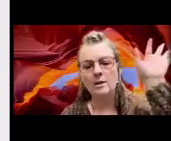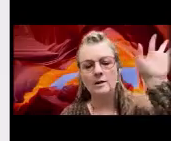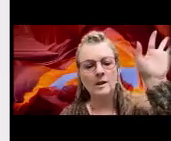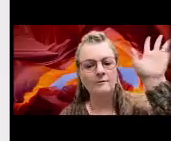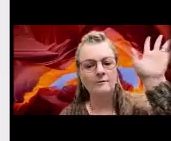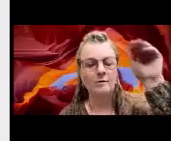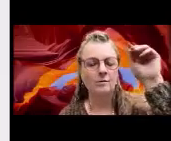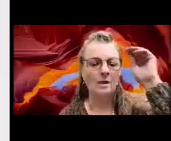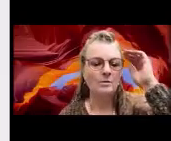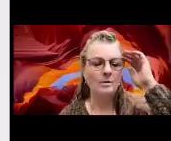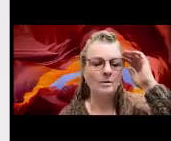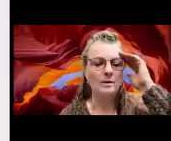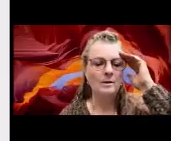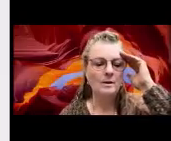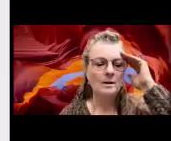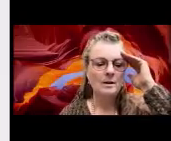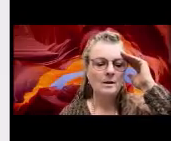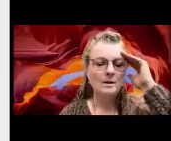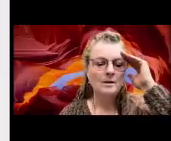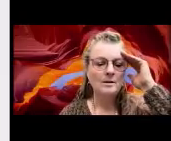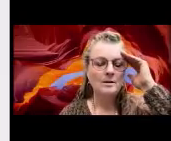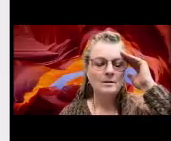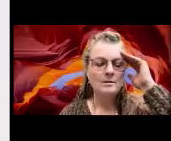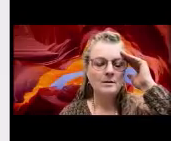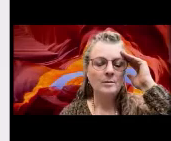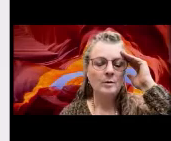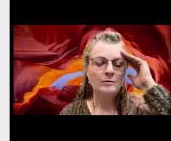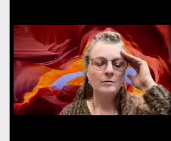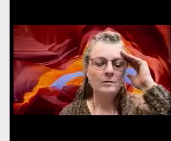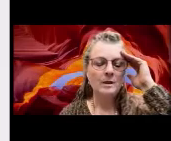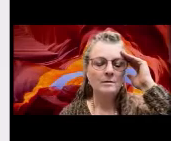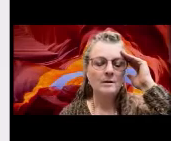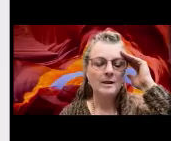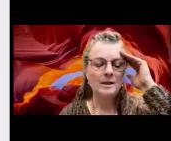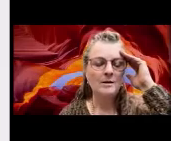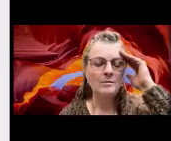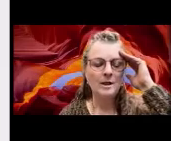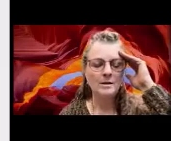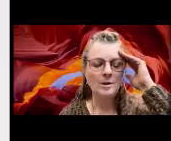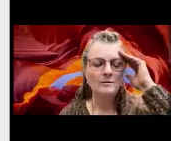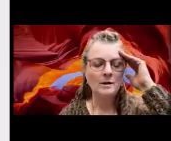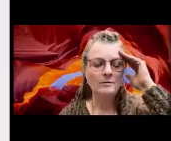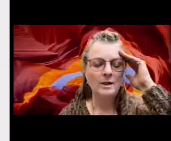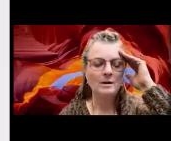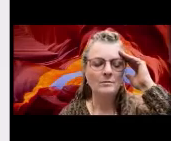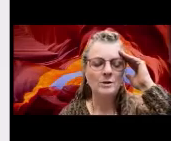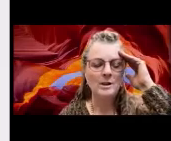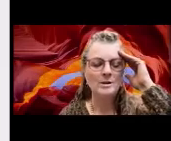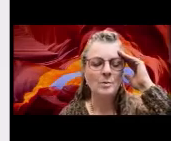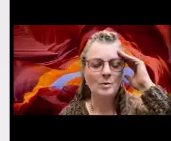one on the left or the one on the right? Let me No, I said it already, so I'm gonna have to live with it. Which one is the